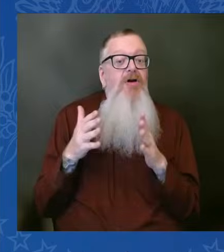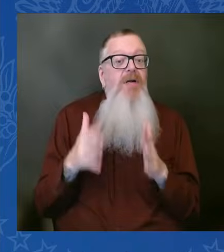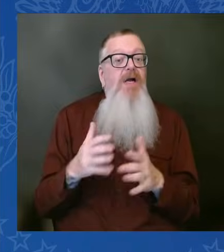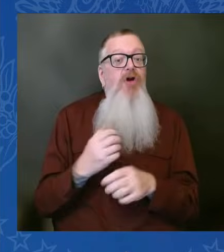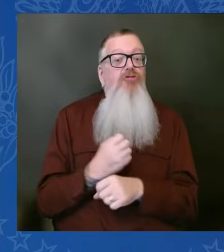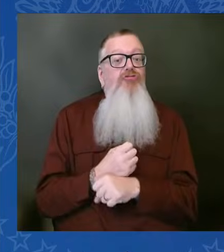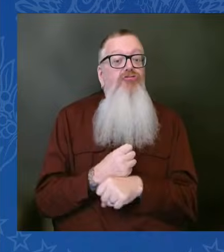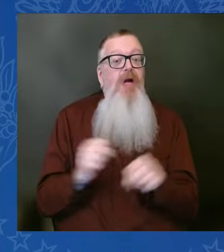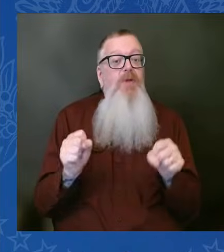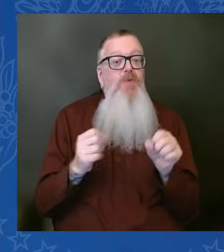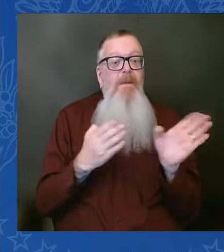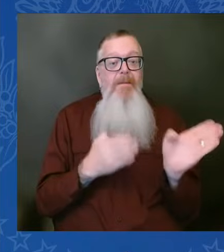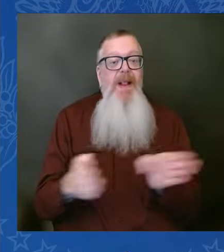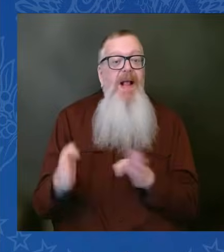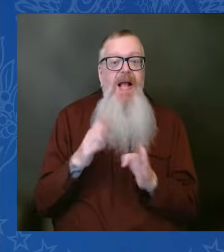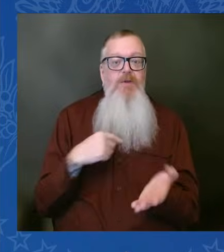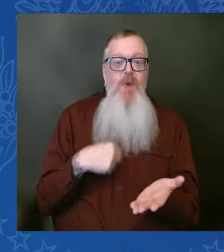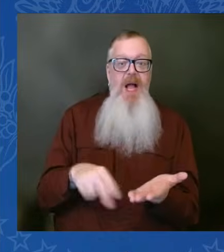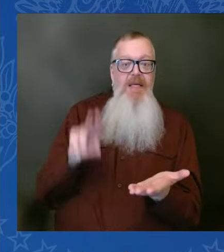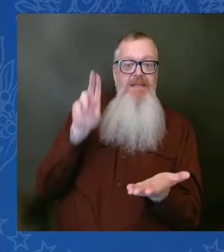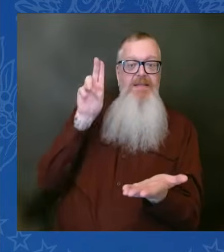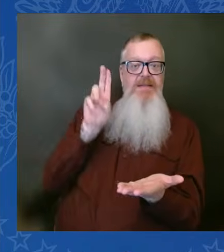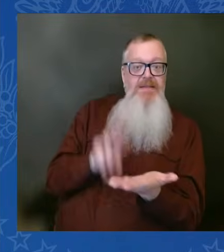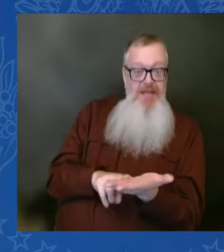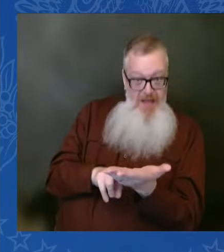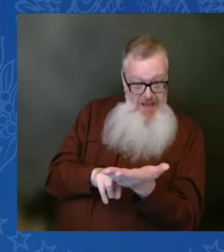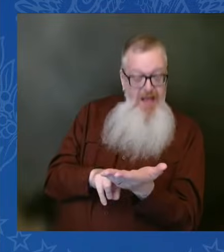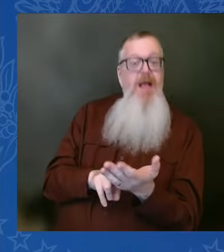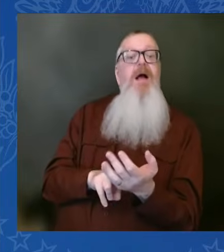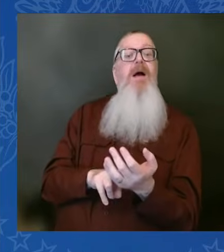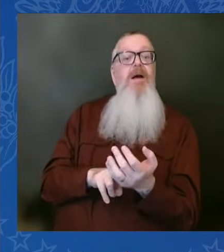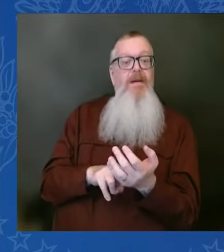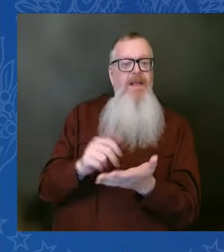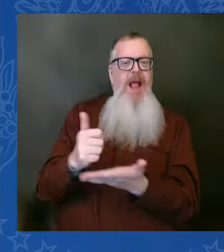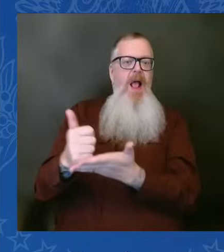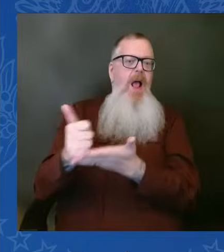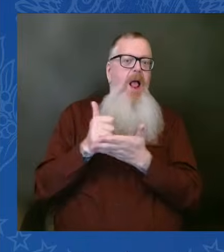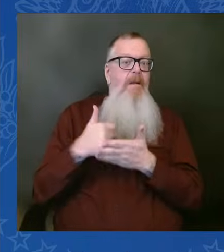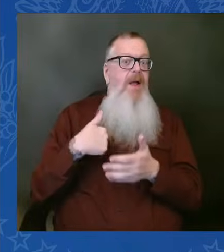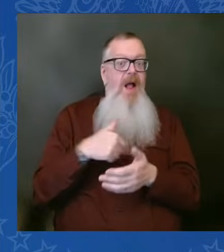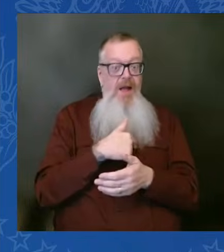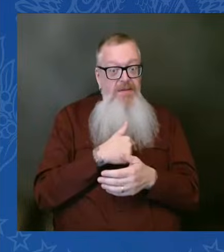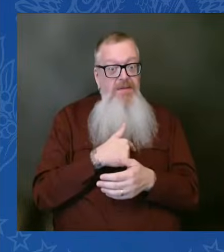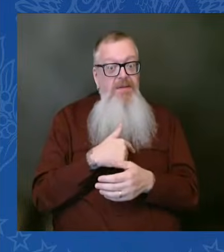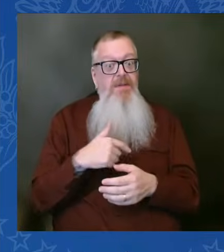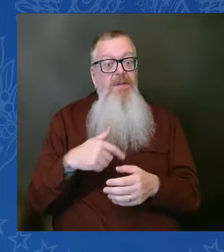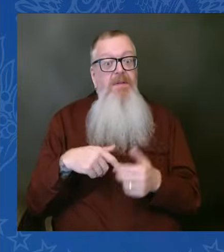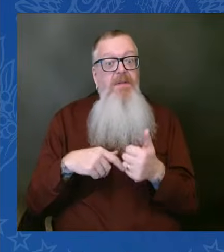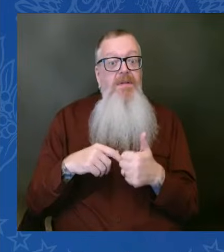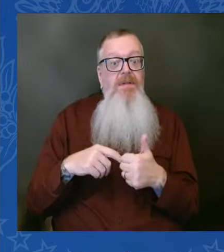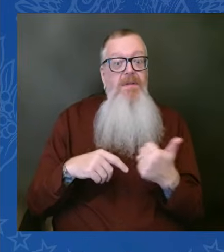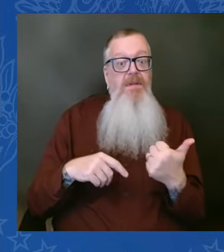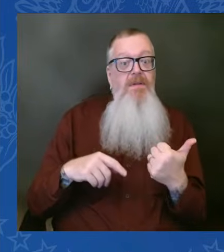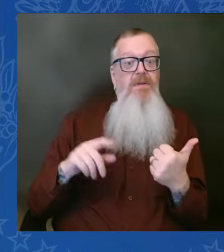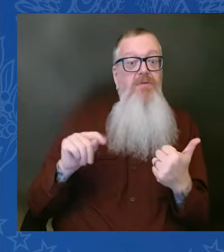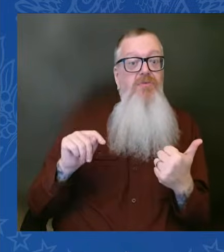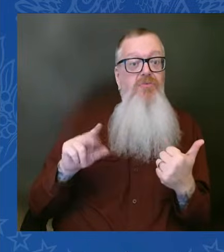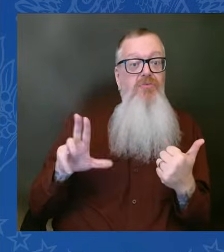in our history -- and I also learned something from Donald Trump. He signed checks for people for 7,400 [1,400] bucks because we passed the plan.